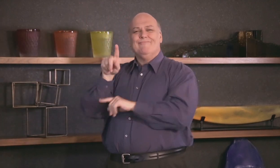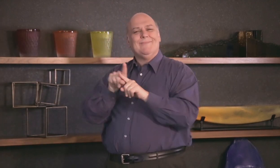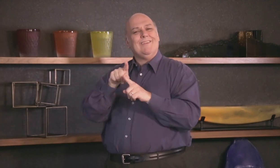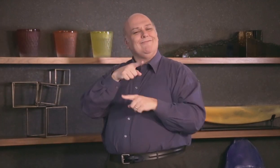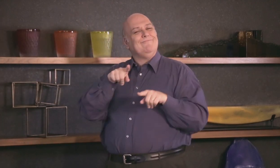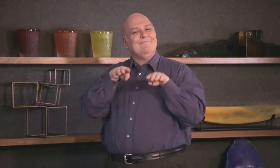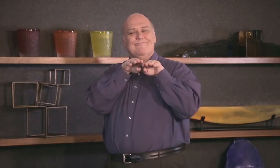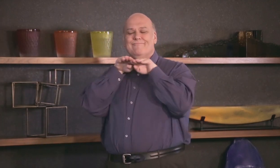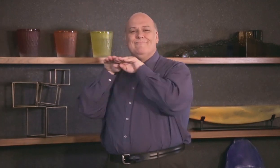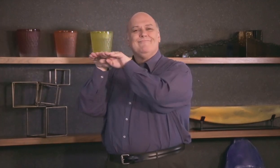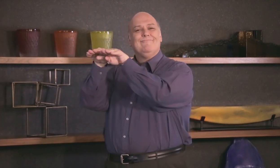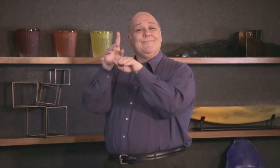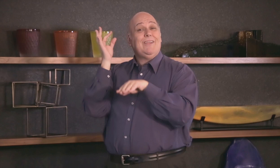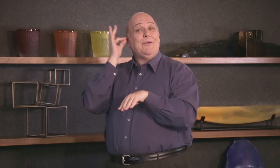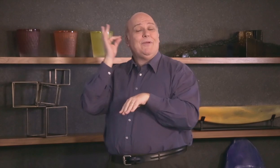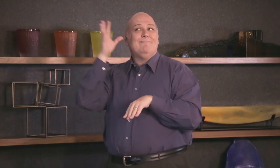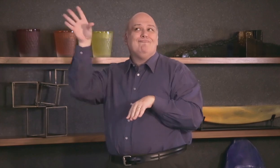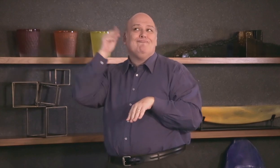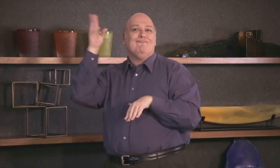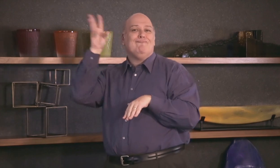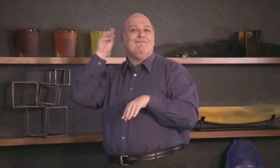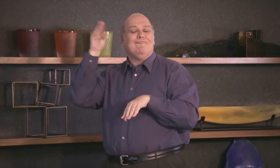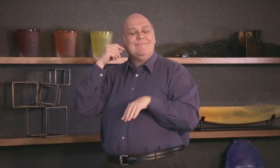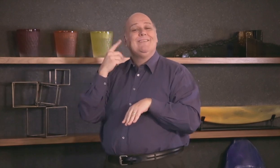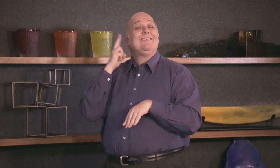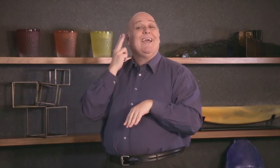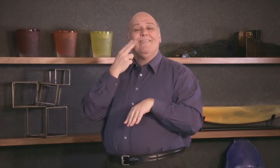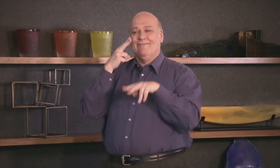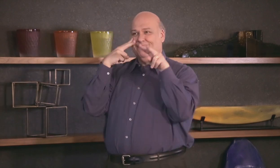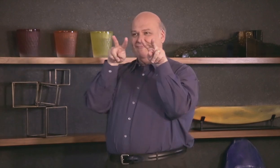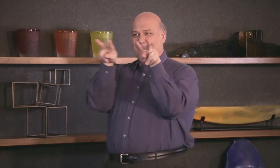ease equally just like hearing people who can listen comfortably.